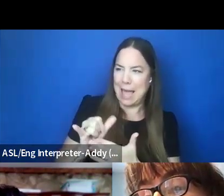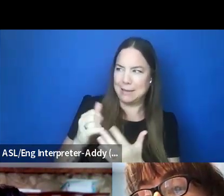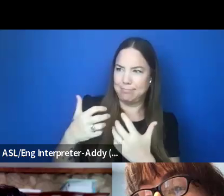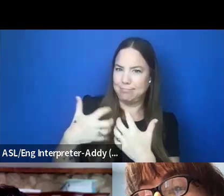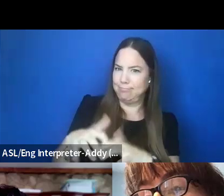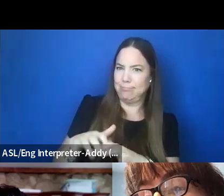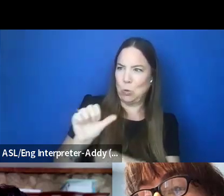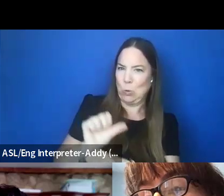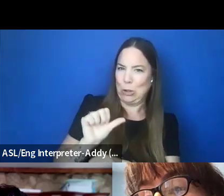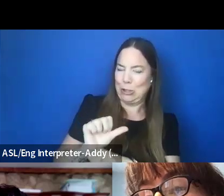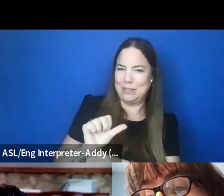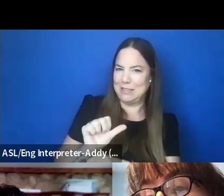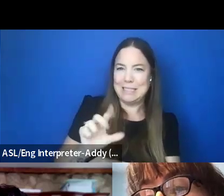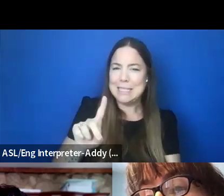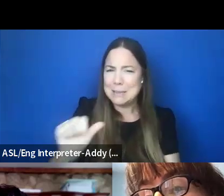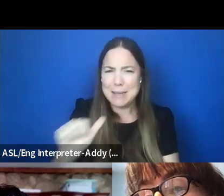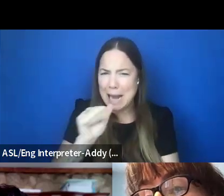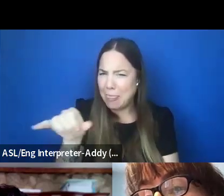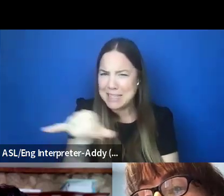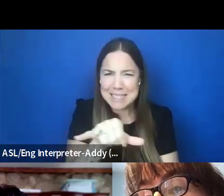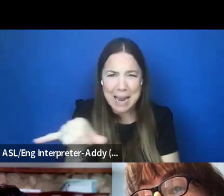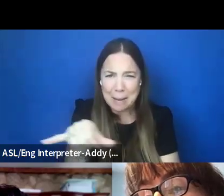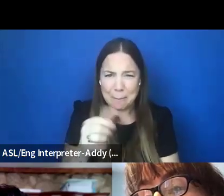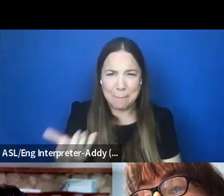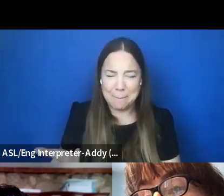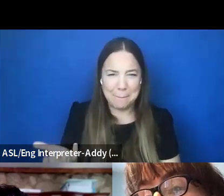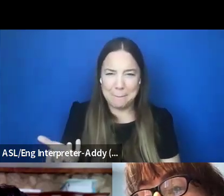Don Dew: Disabilities are not the same. Don Dew: and everybody